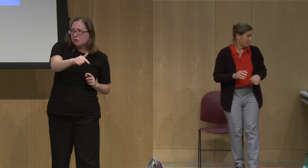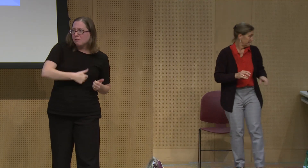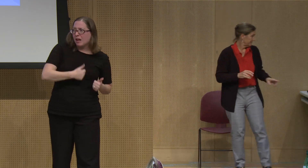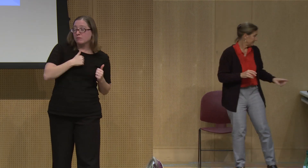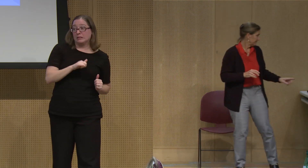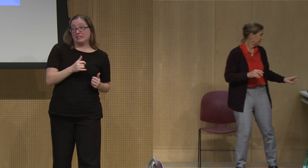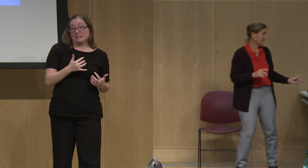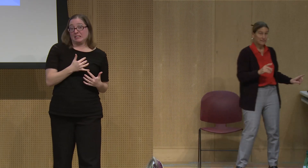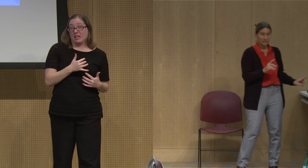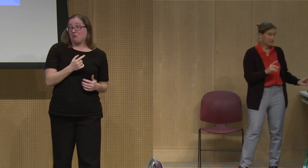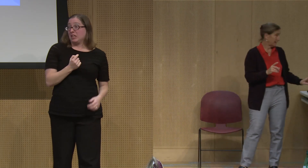THAT'S A LITTLE SCARY.